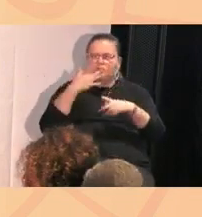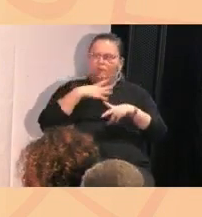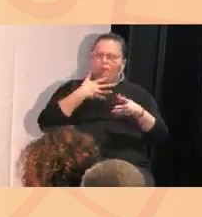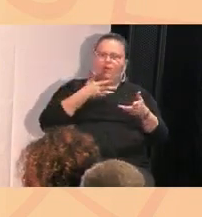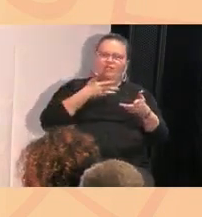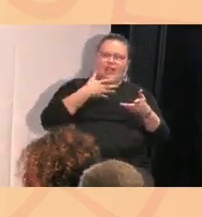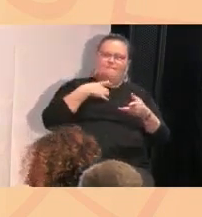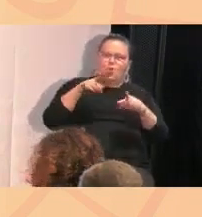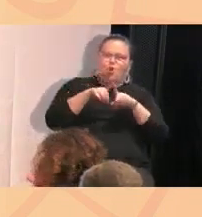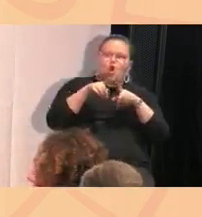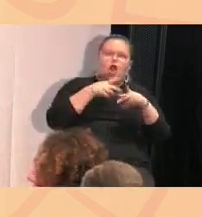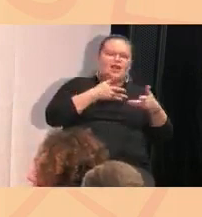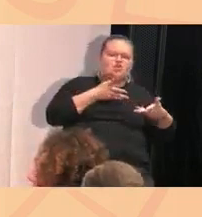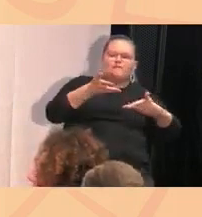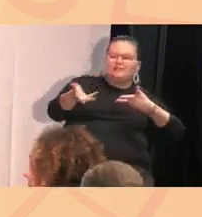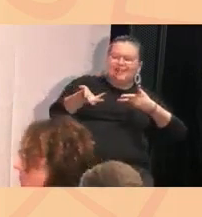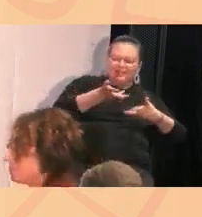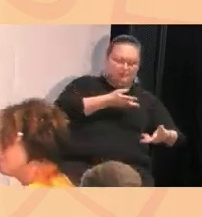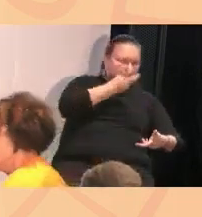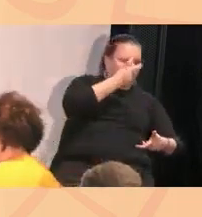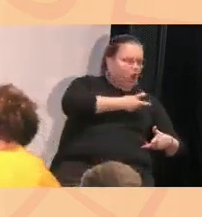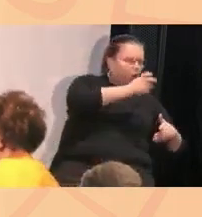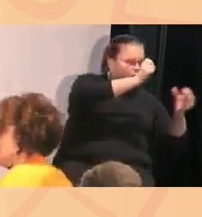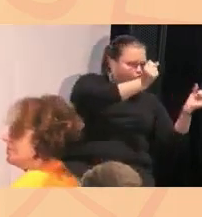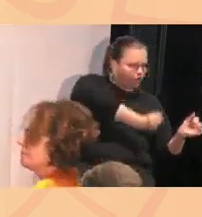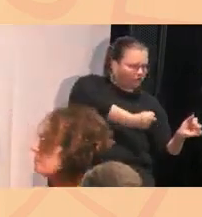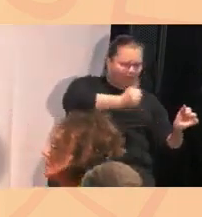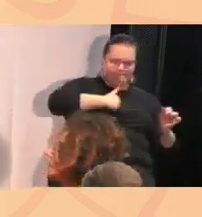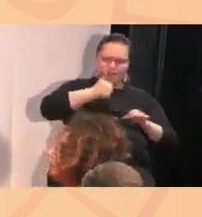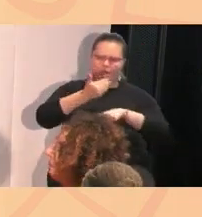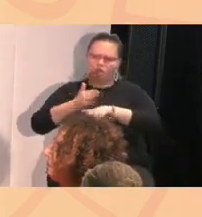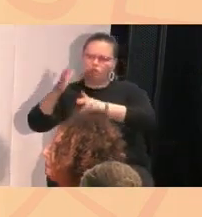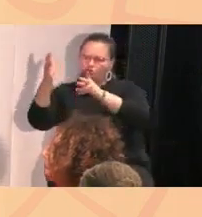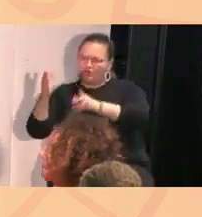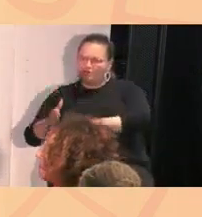Yeah. So I didn't think what would be the public reaction in a way.